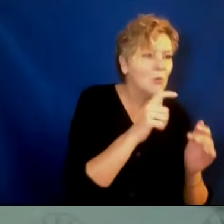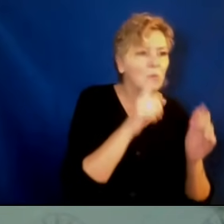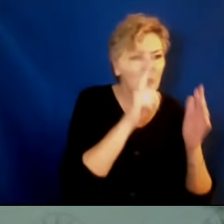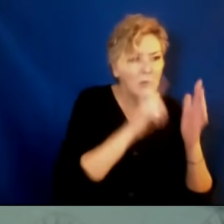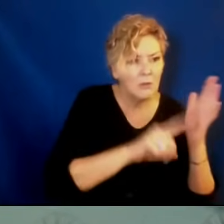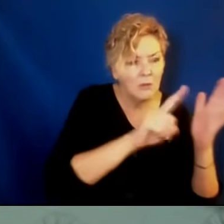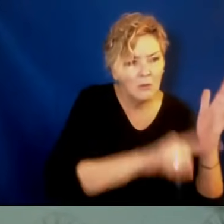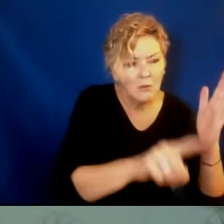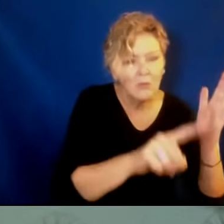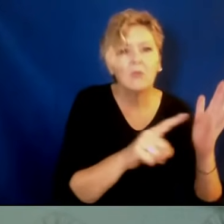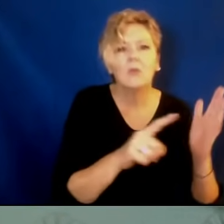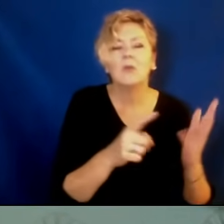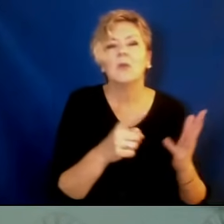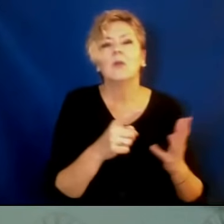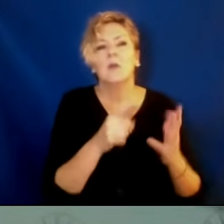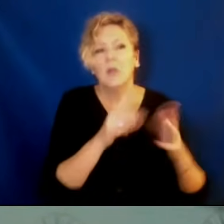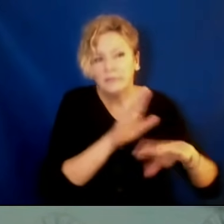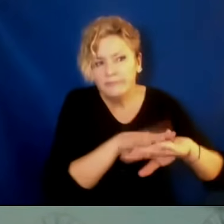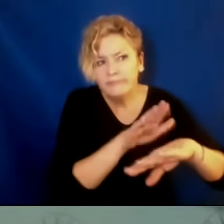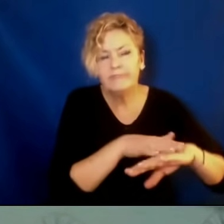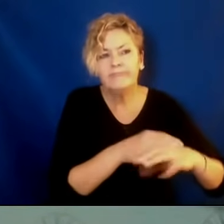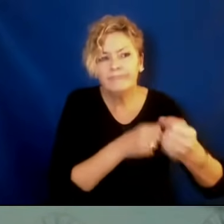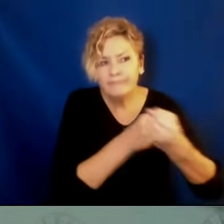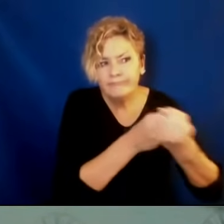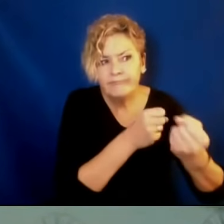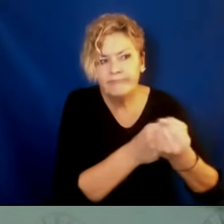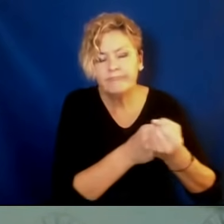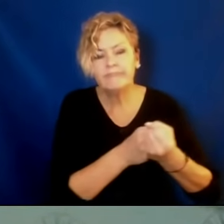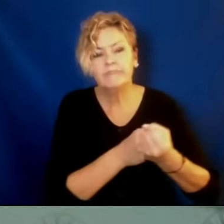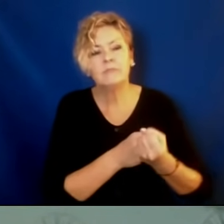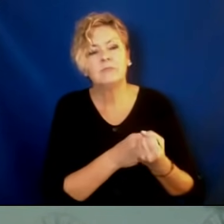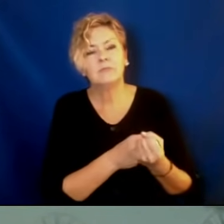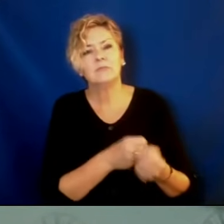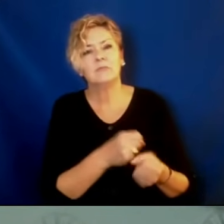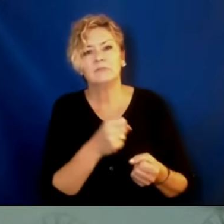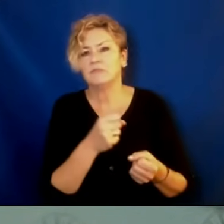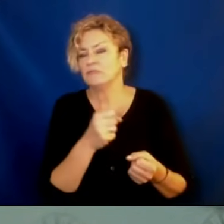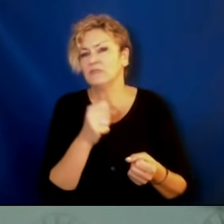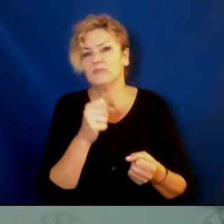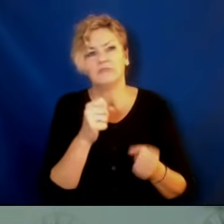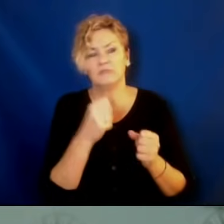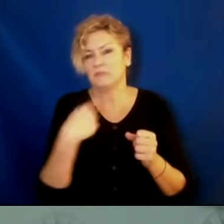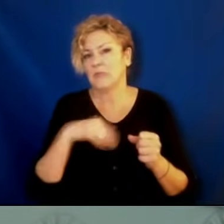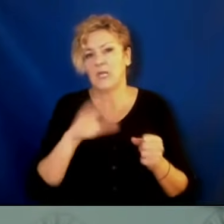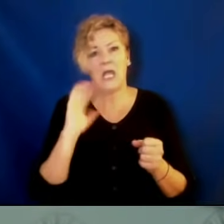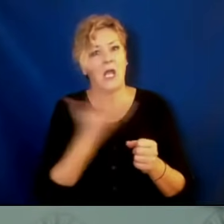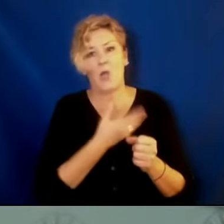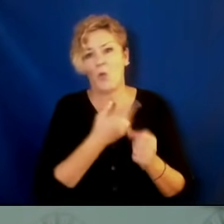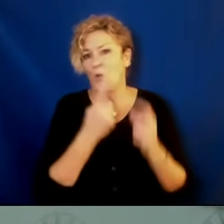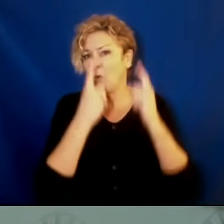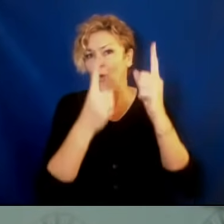time to understand the impact of the pandemic on our community. And things we are monitoring of the number